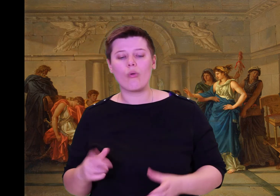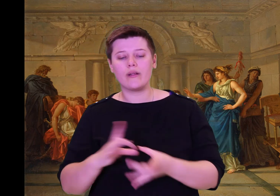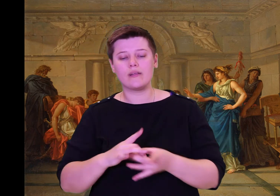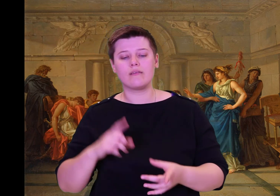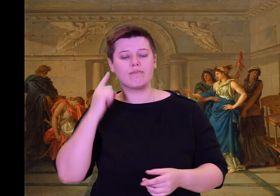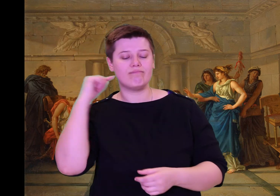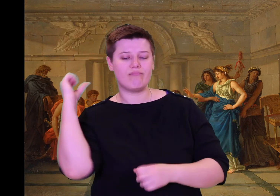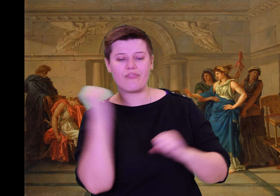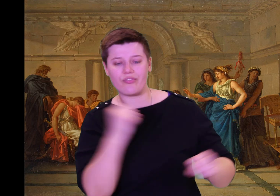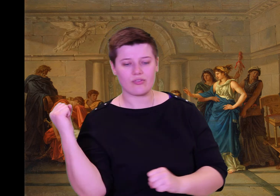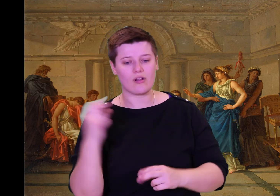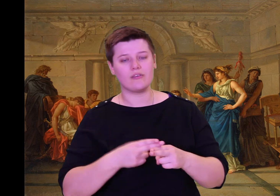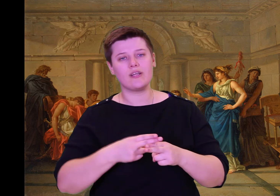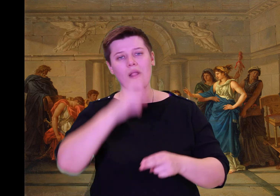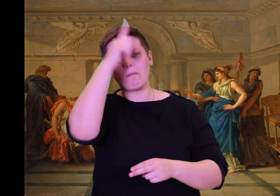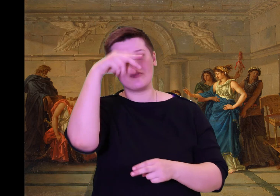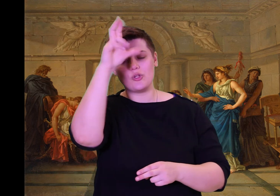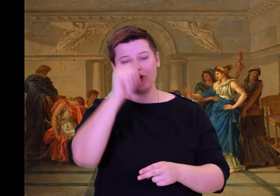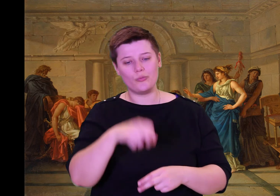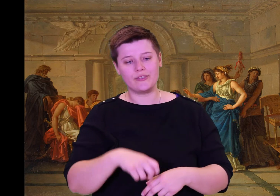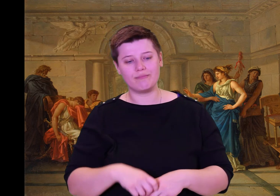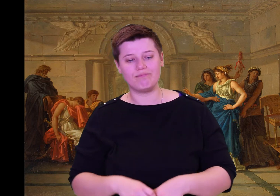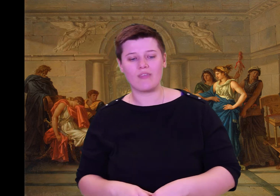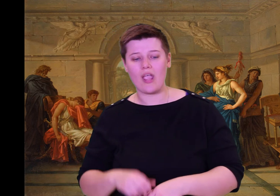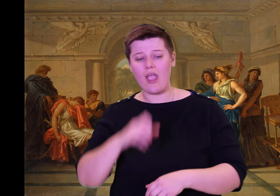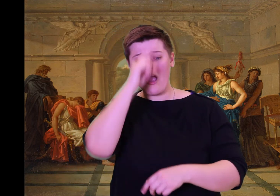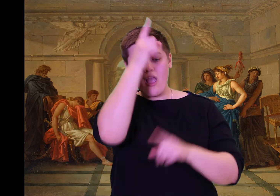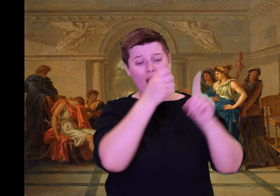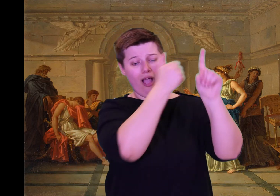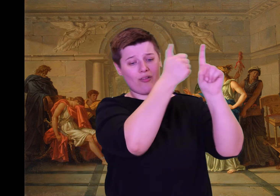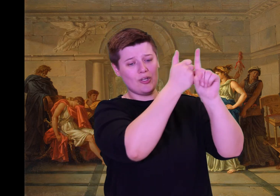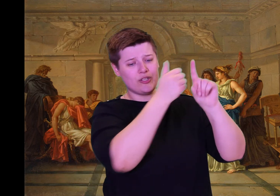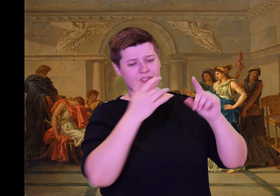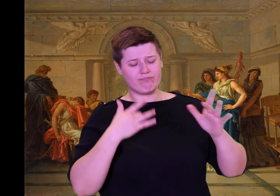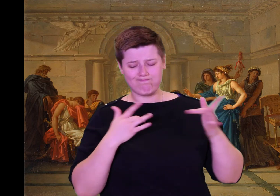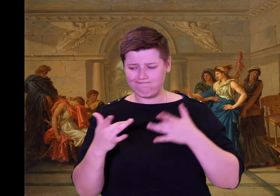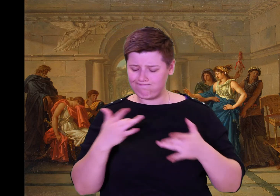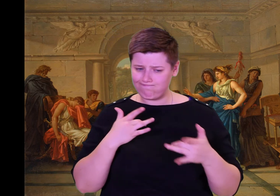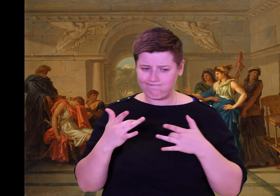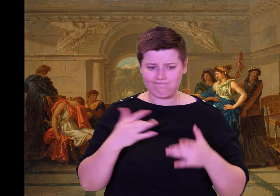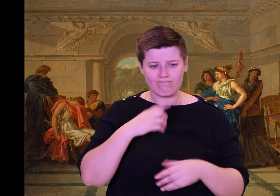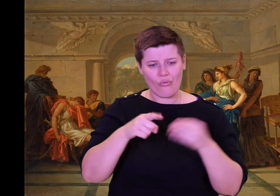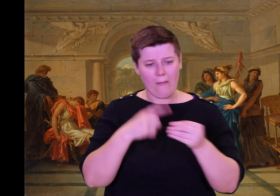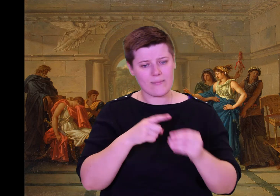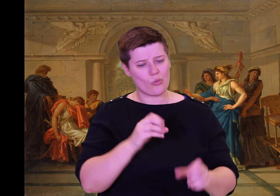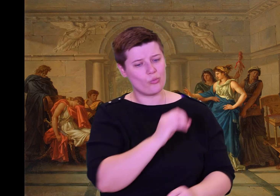His son has gone for news of his lost father, in sandy Pylos and in splendid